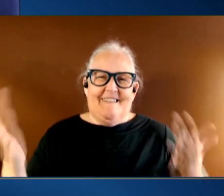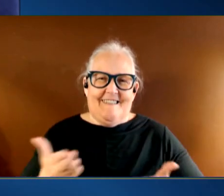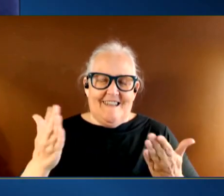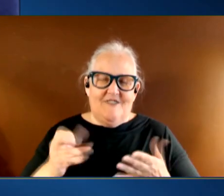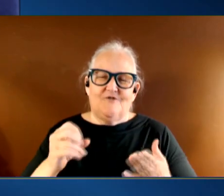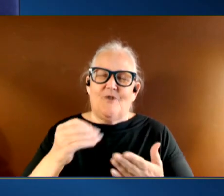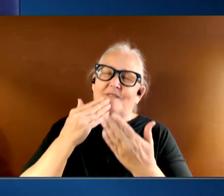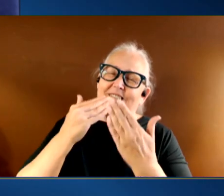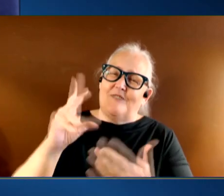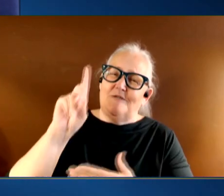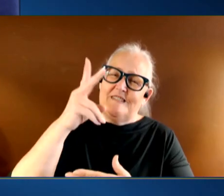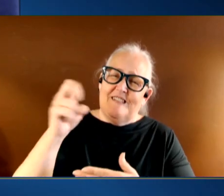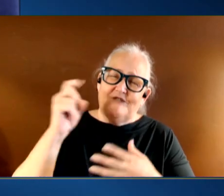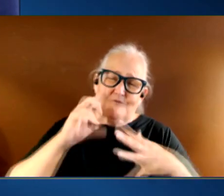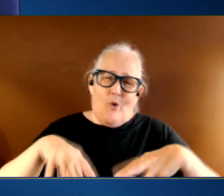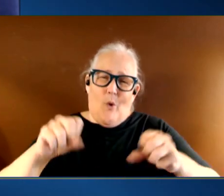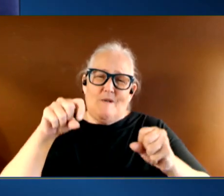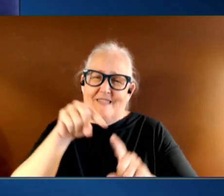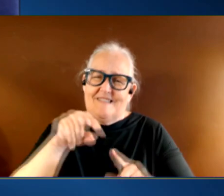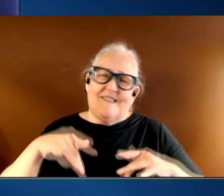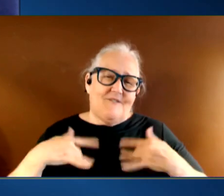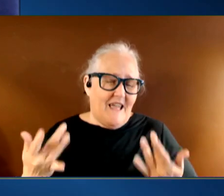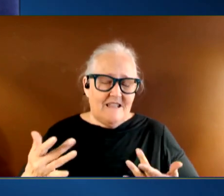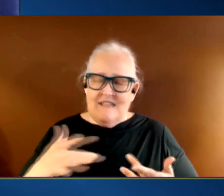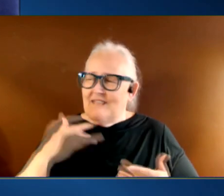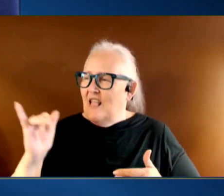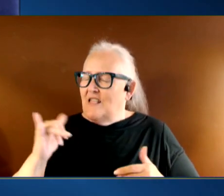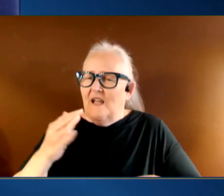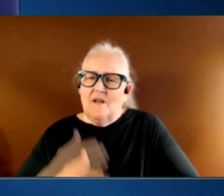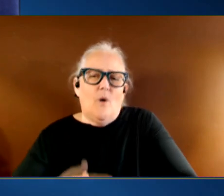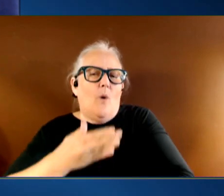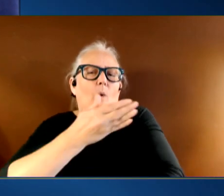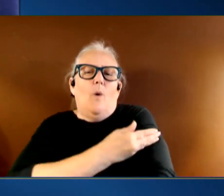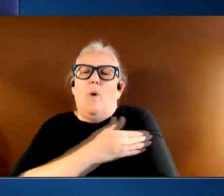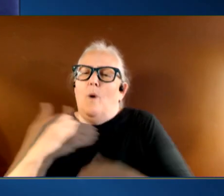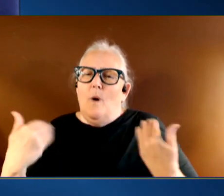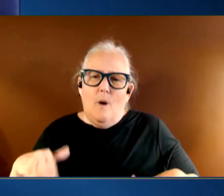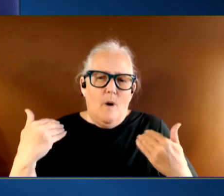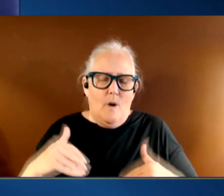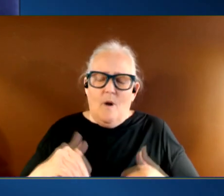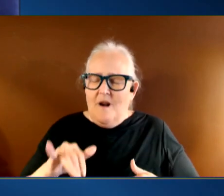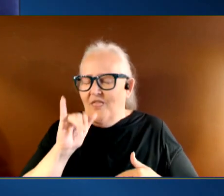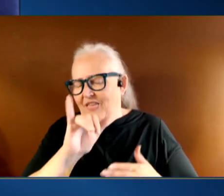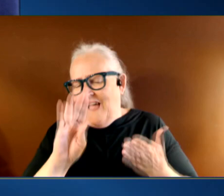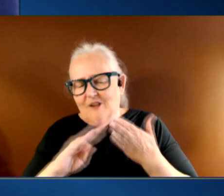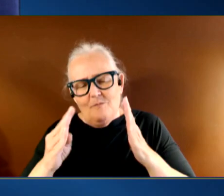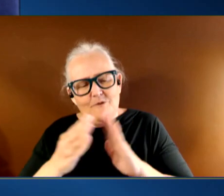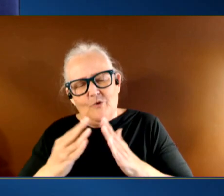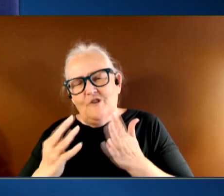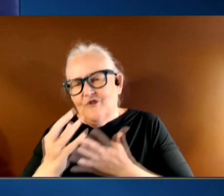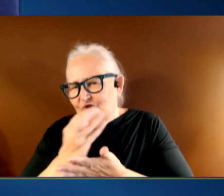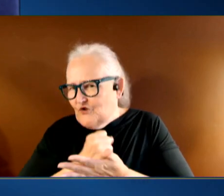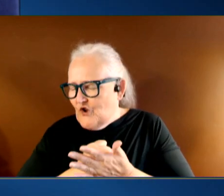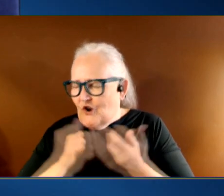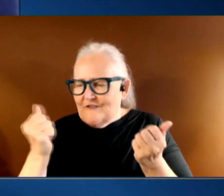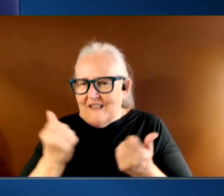this event. We've come so far, and this community deserves every bit of what's happening right now.